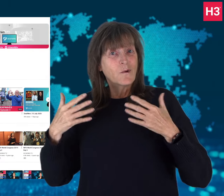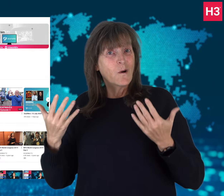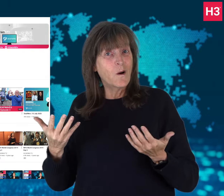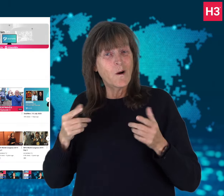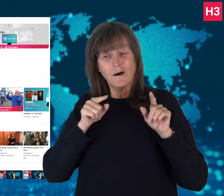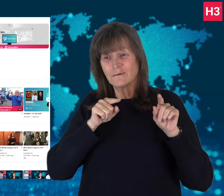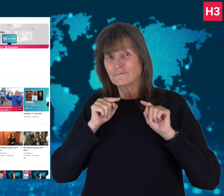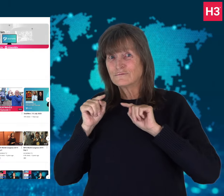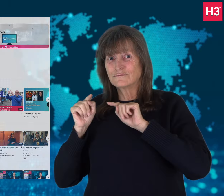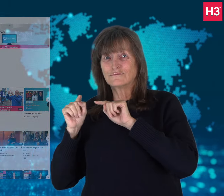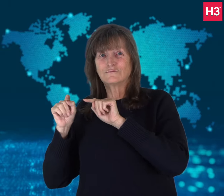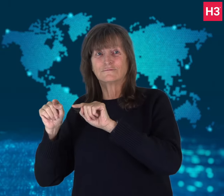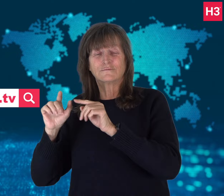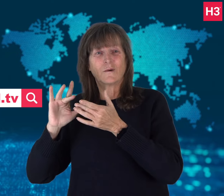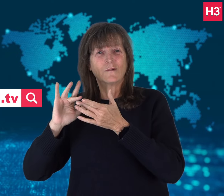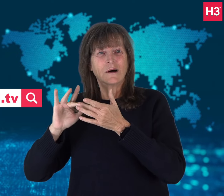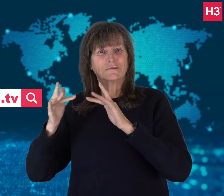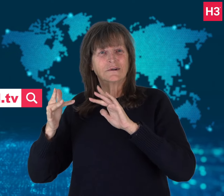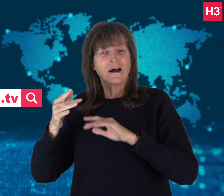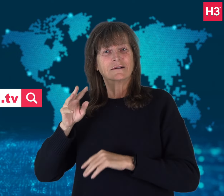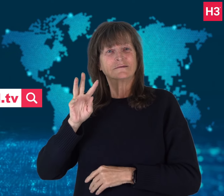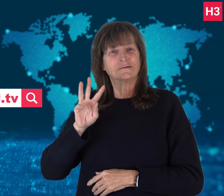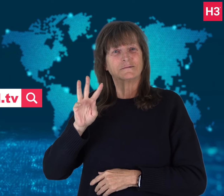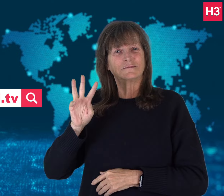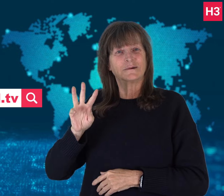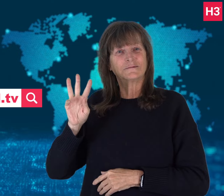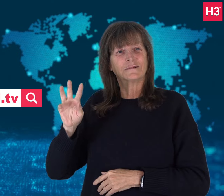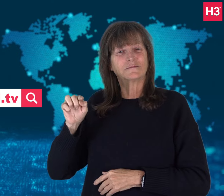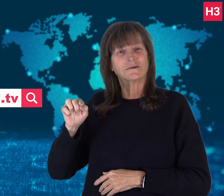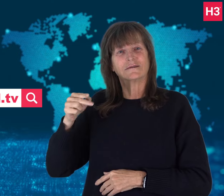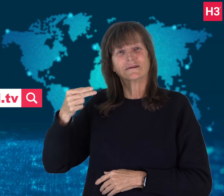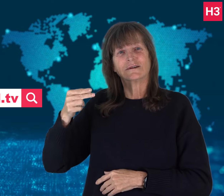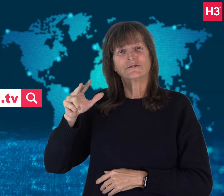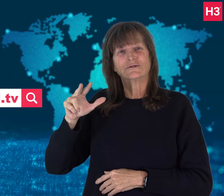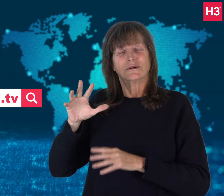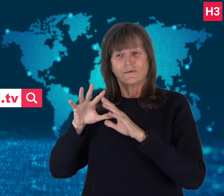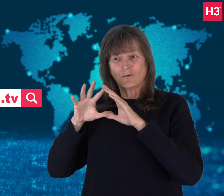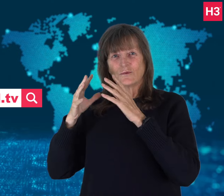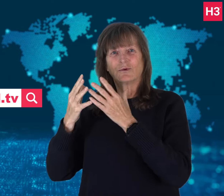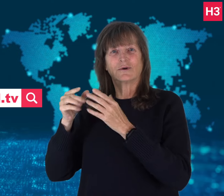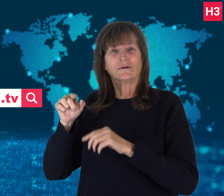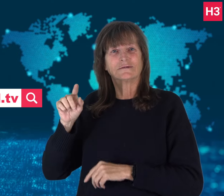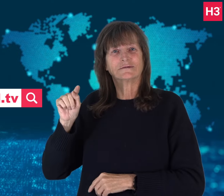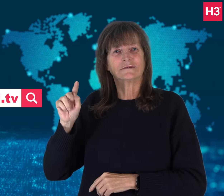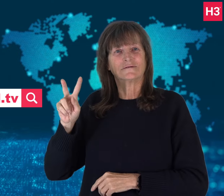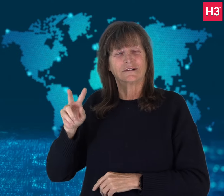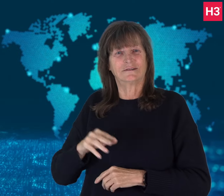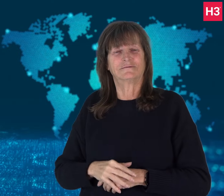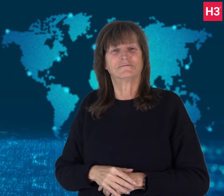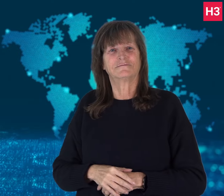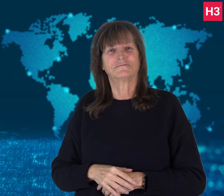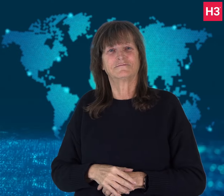or on our website www.h3world.tv.